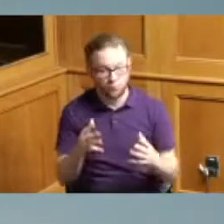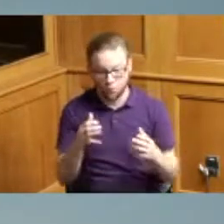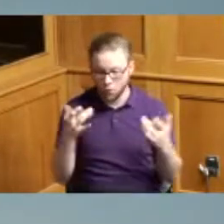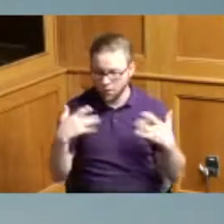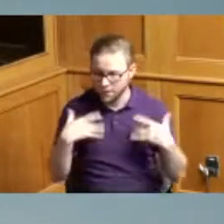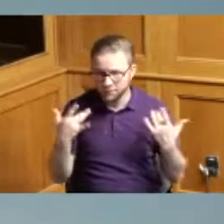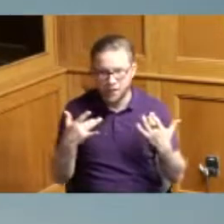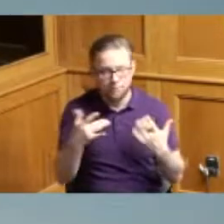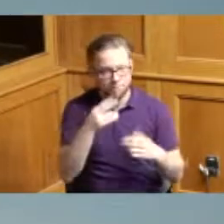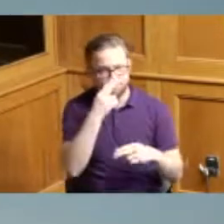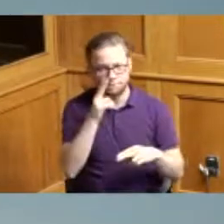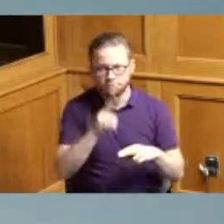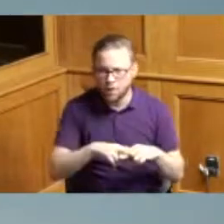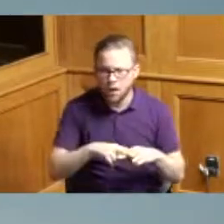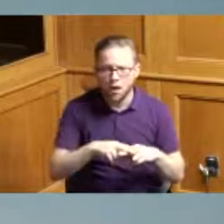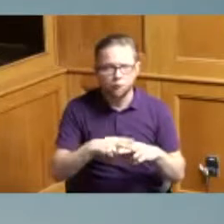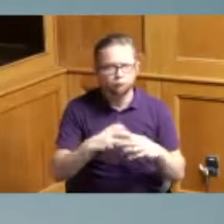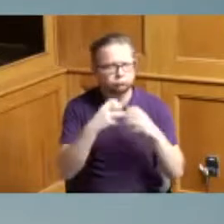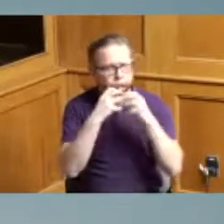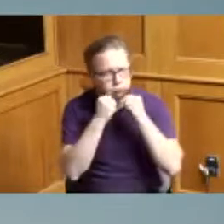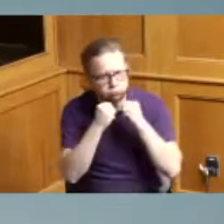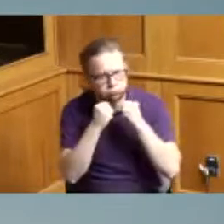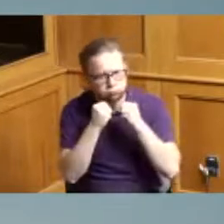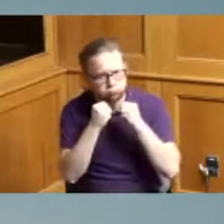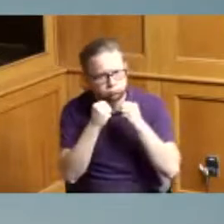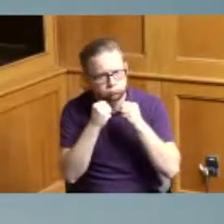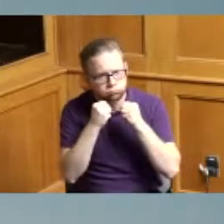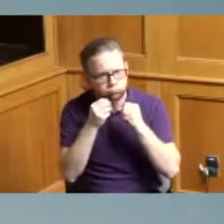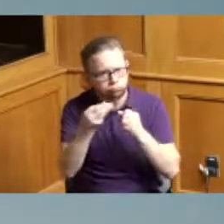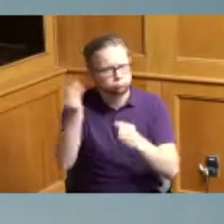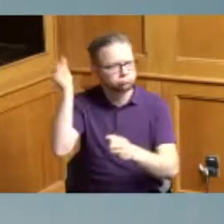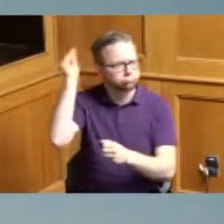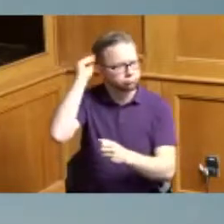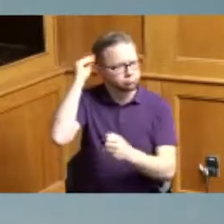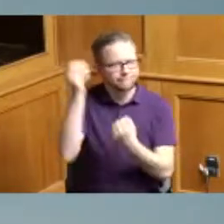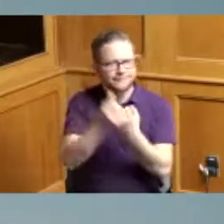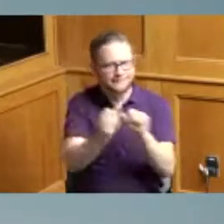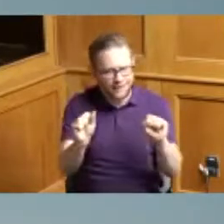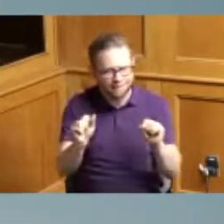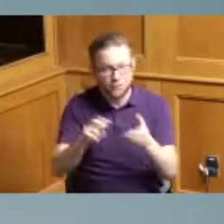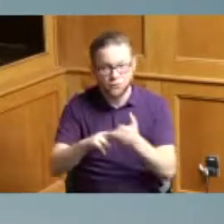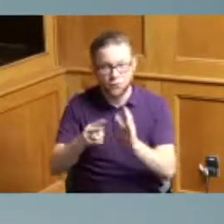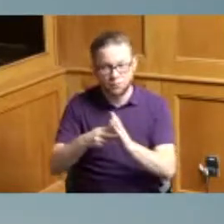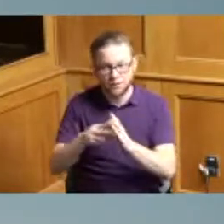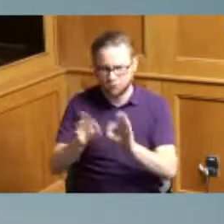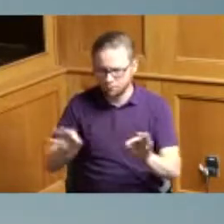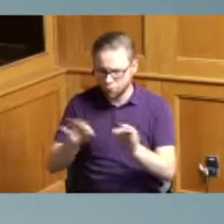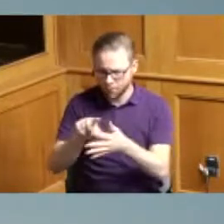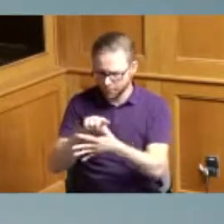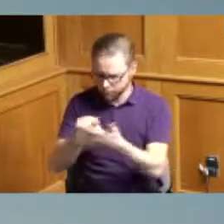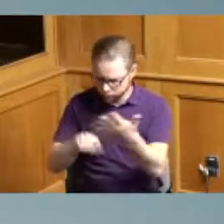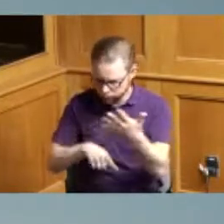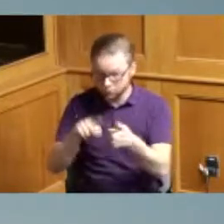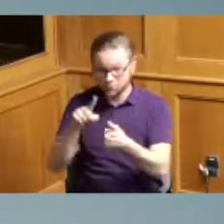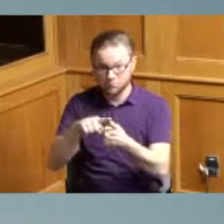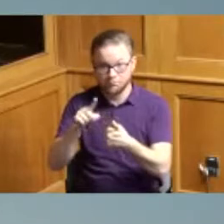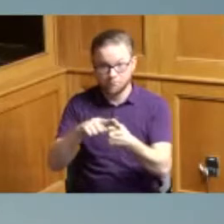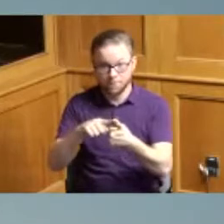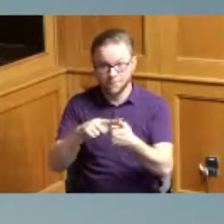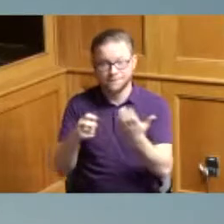event for people so that means a couple of major pillars that we have to make sure are in place number one we have to make sure that there's a ticketing and access